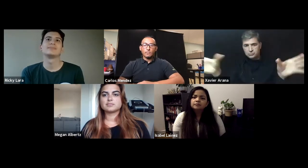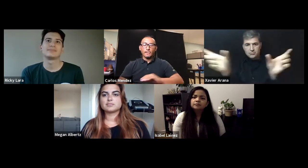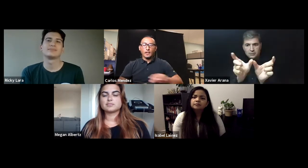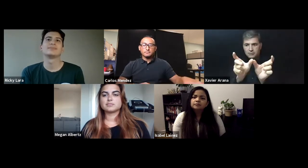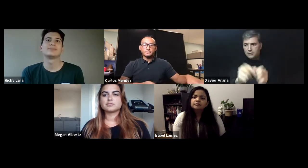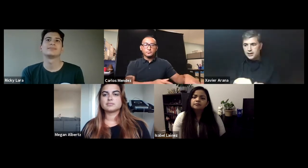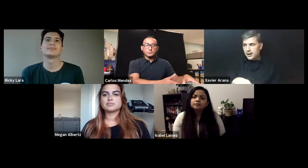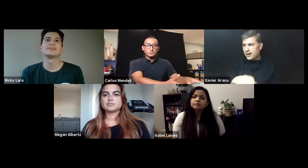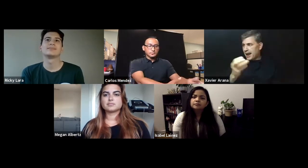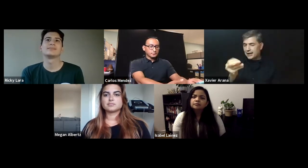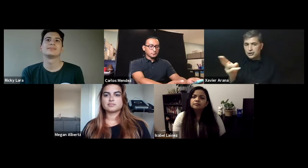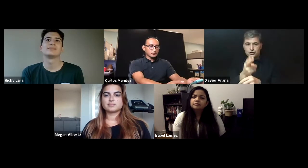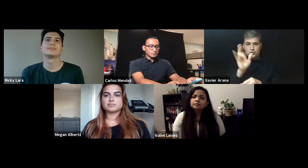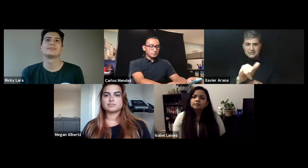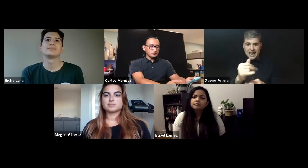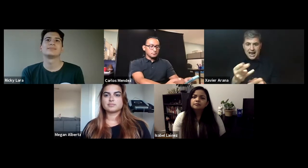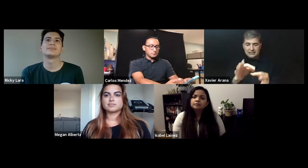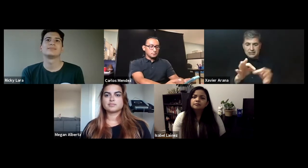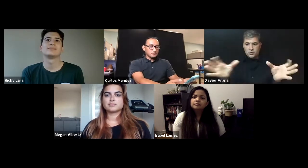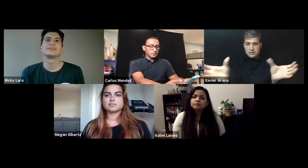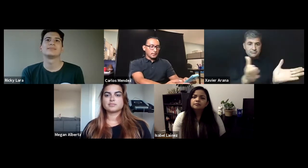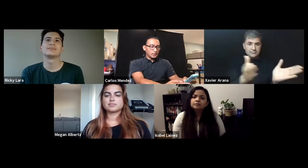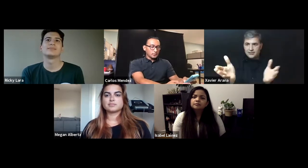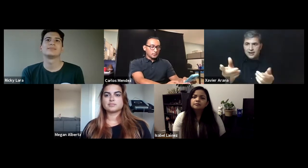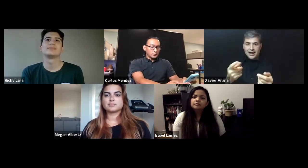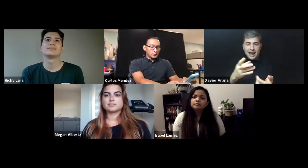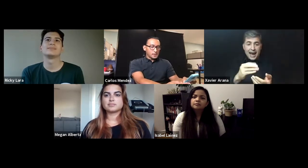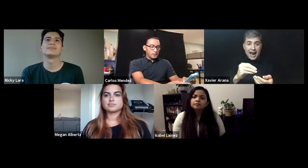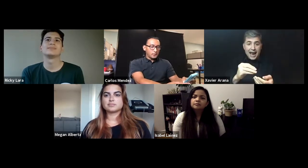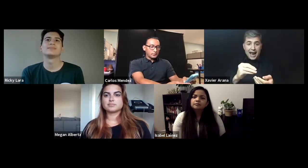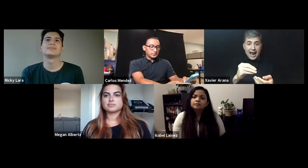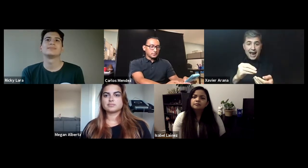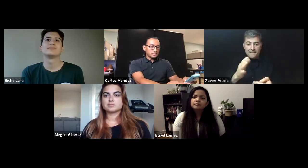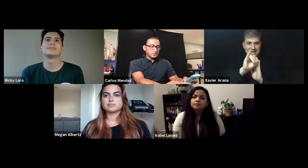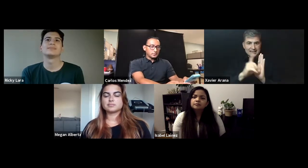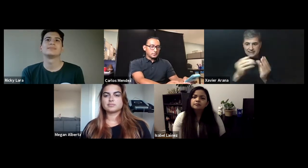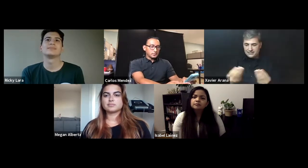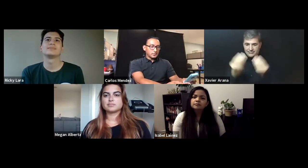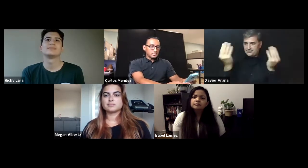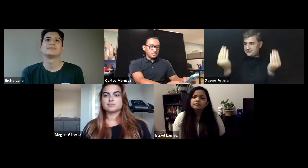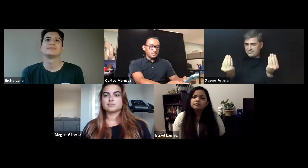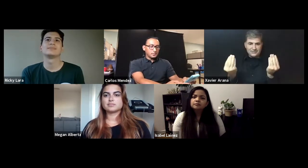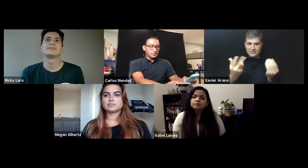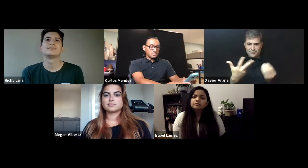and then a separate Bachelor's Degree. But I used both of those degrees,